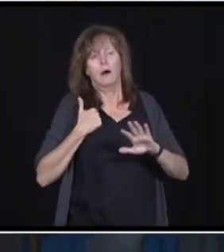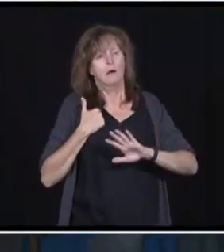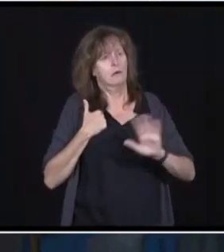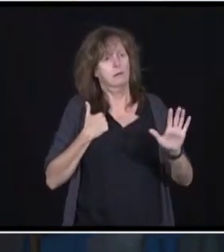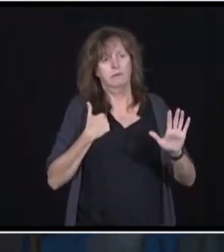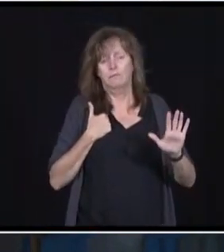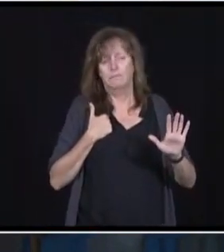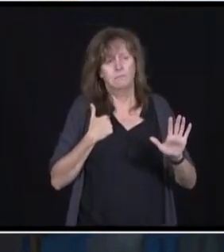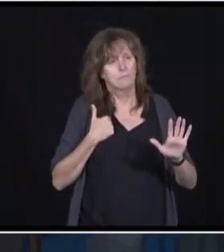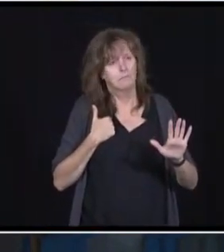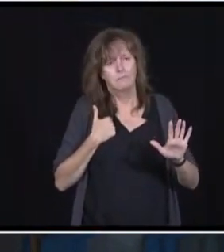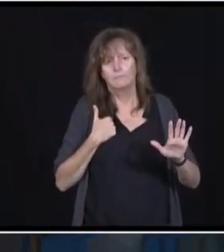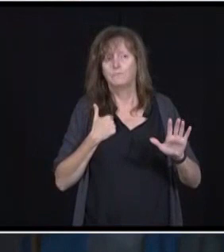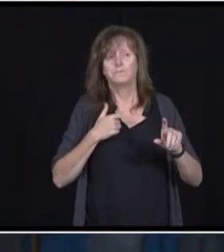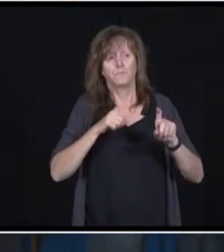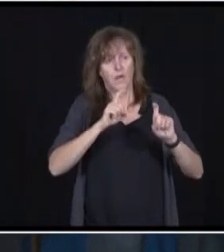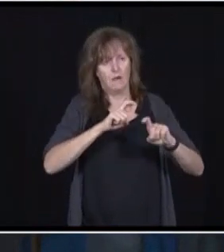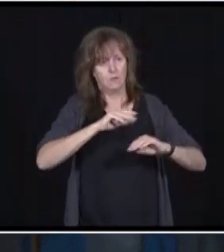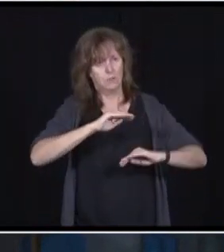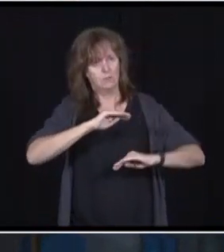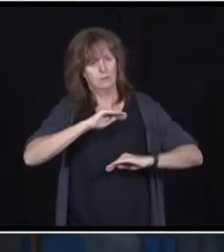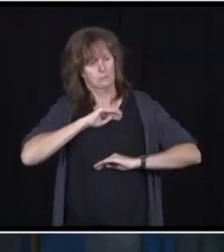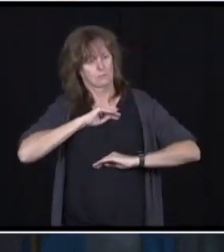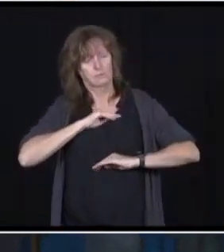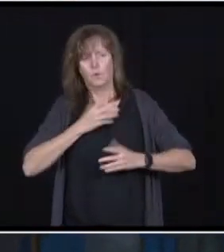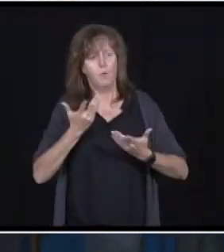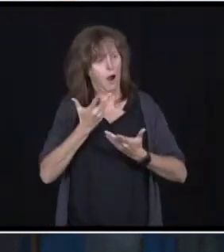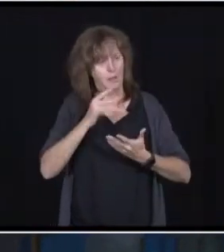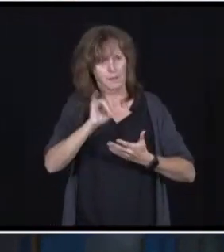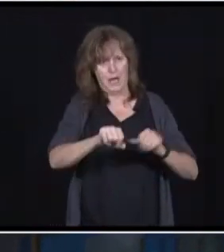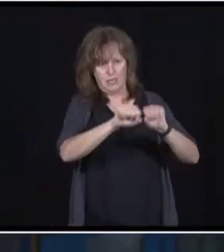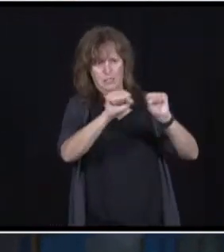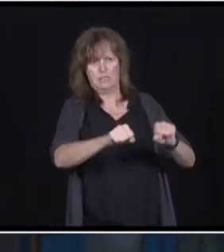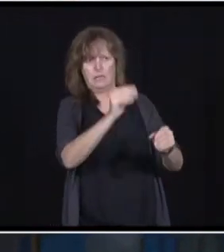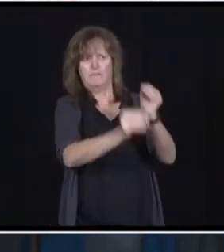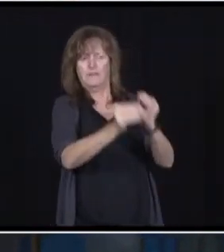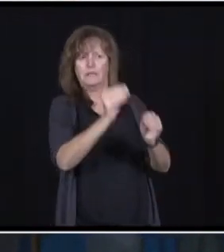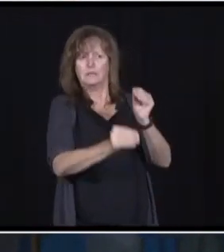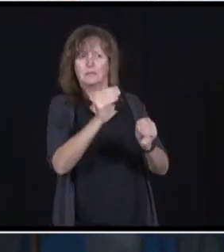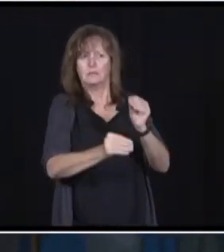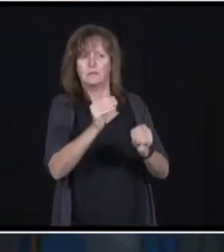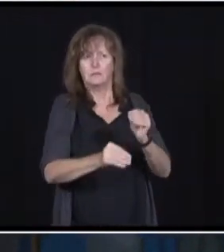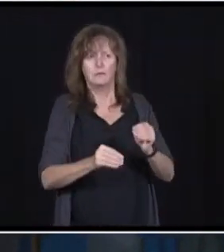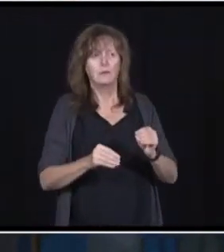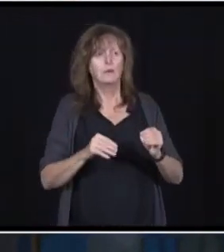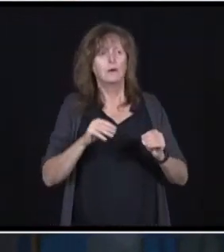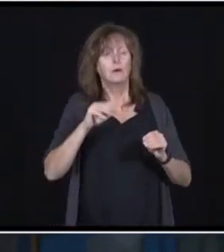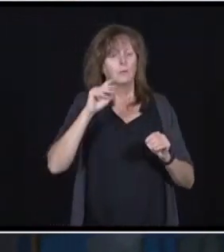Is that enough? Does that satisfy you? And what needs to be done to fix the system?